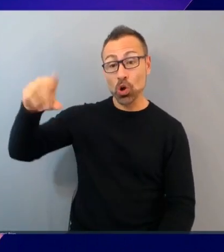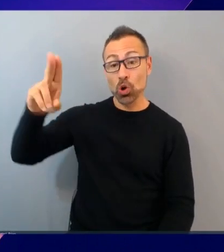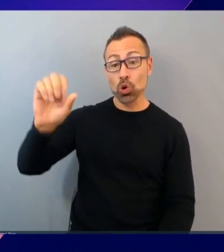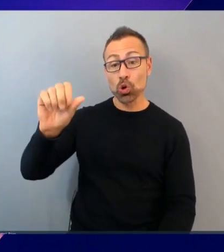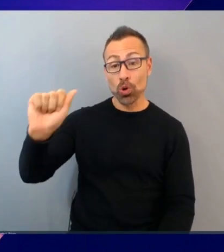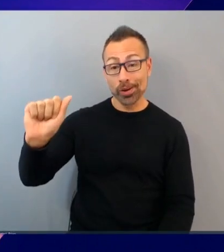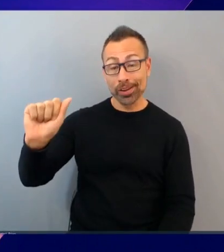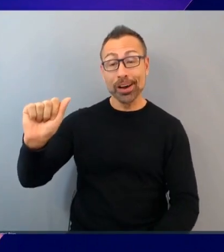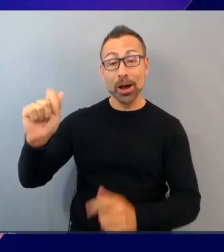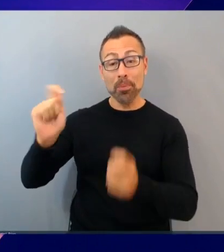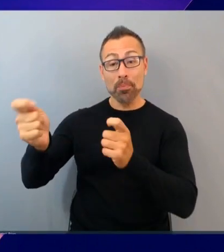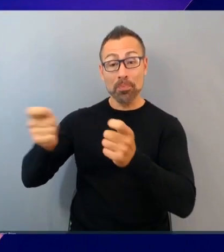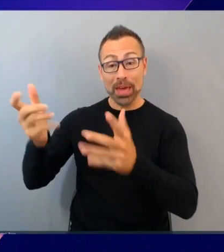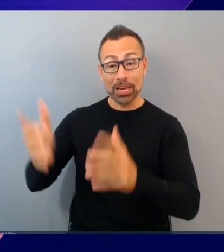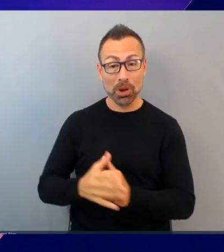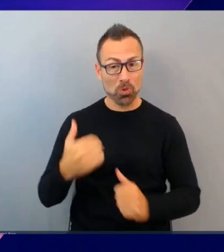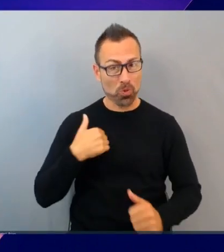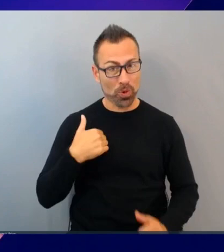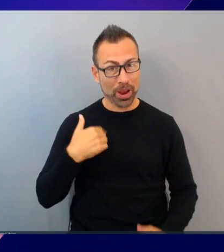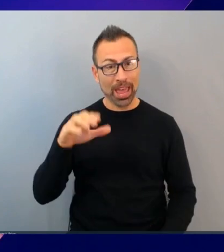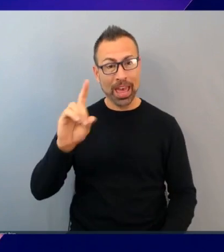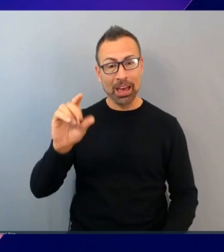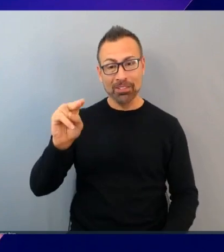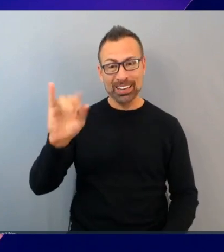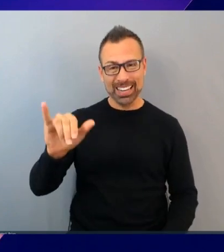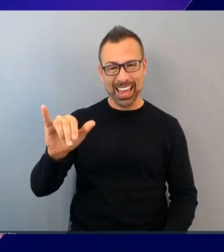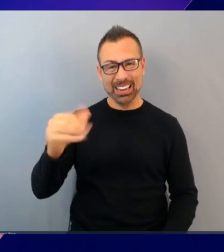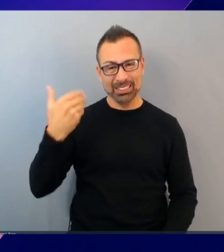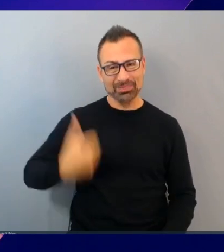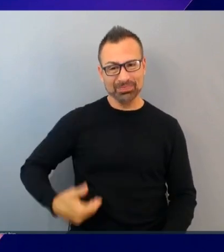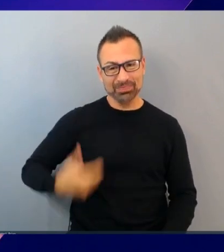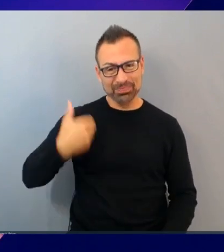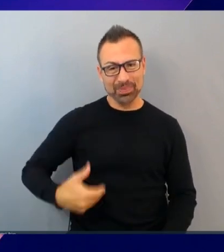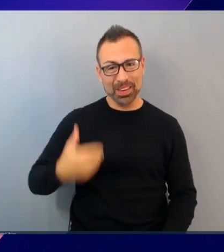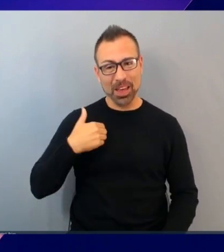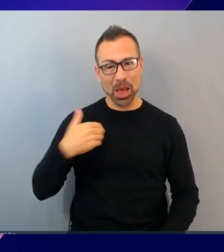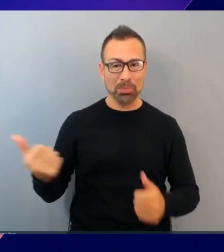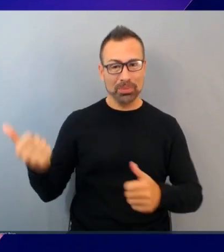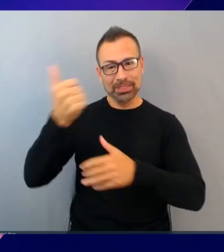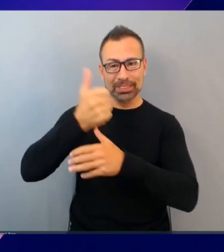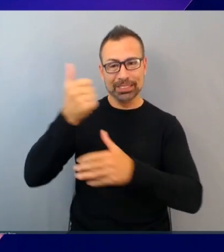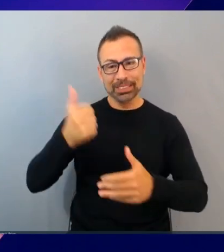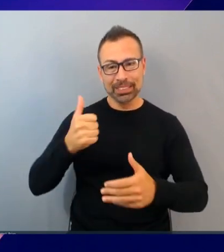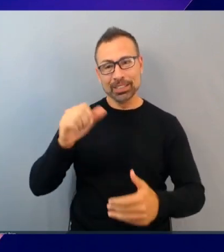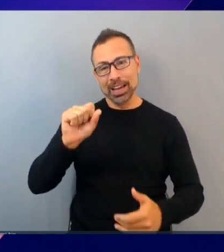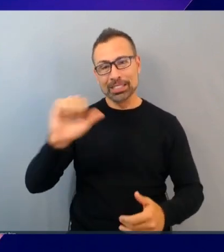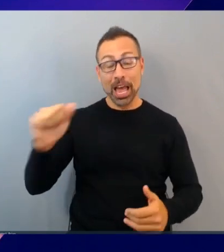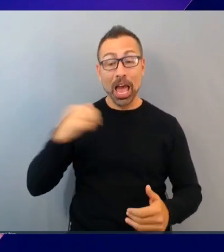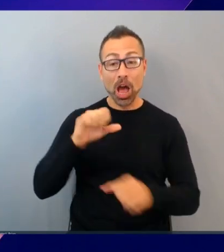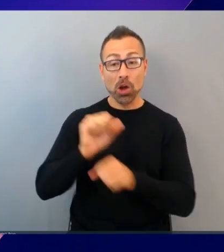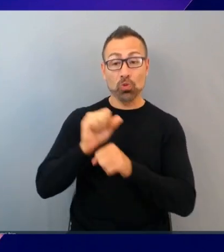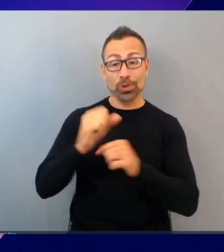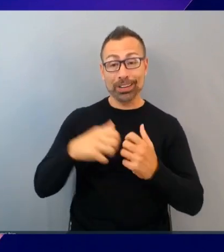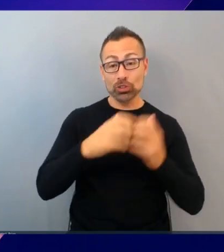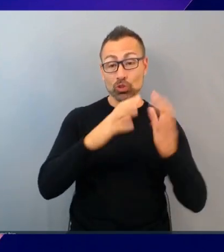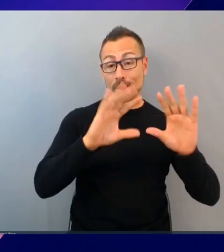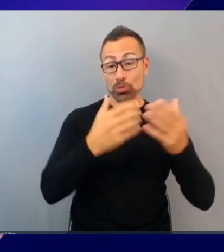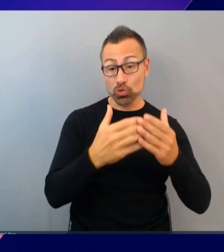I'm Dani Traphagen. I'm a Senior SA. I work in the Startups Group with healthcare and life sciences customers, and my customers are all about ML,